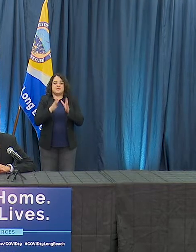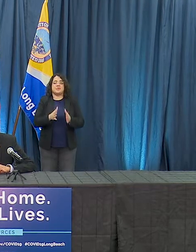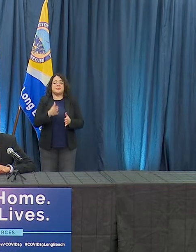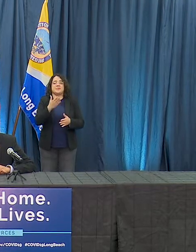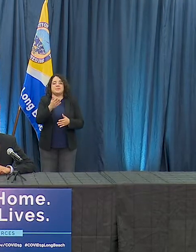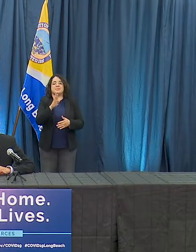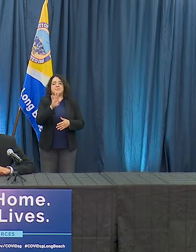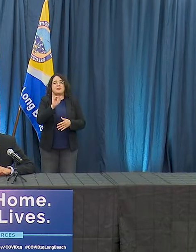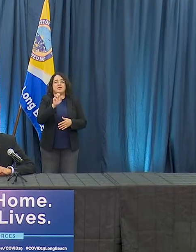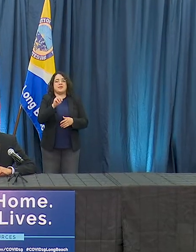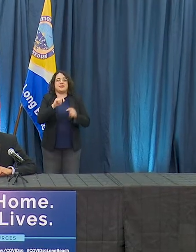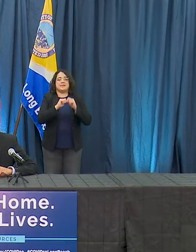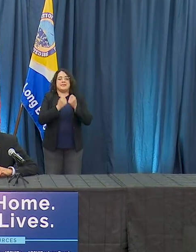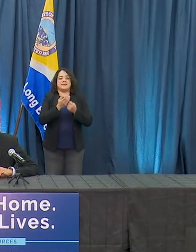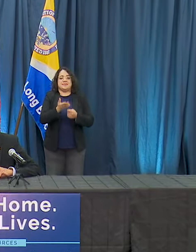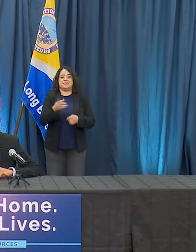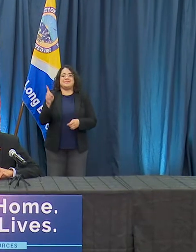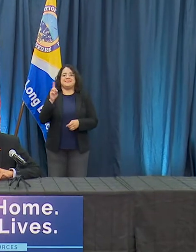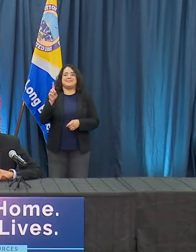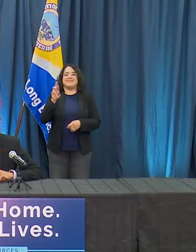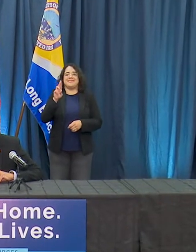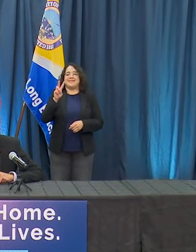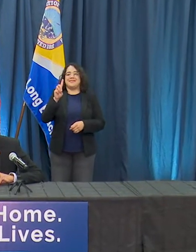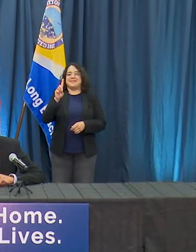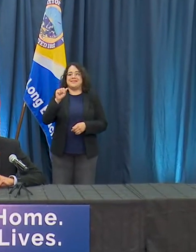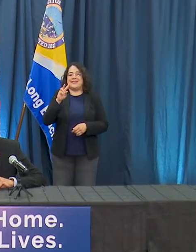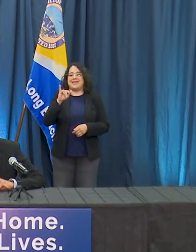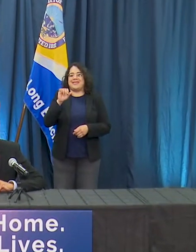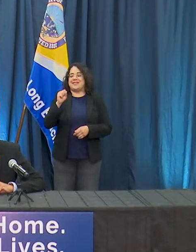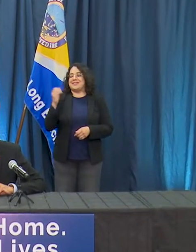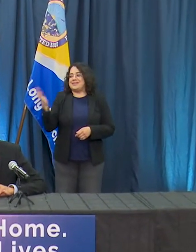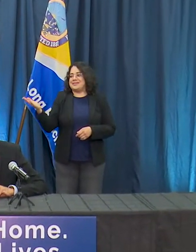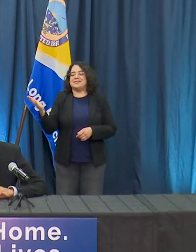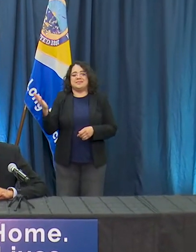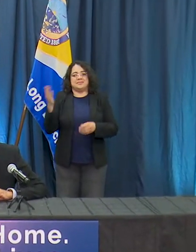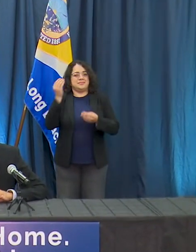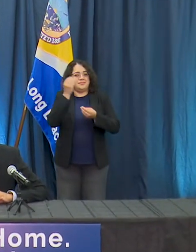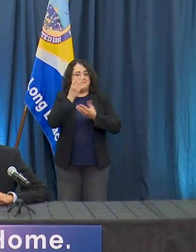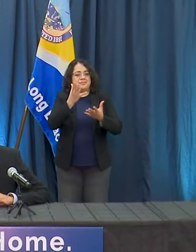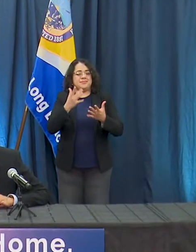give an overview of what's going on today. So I want to start as usual with all